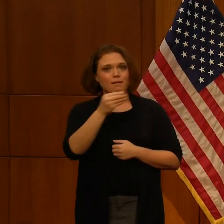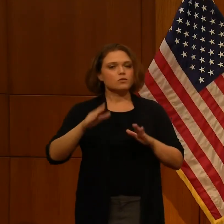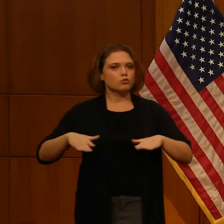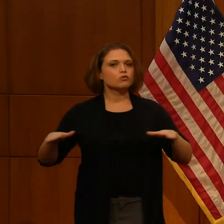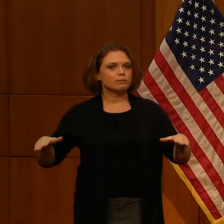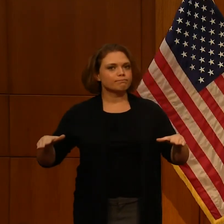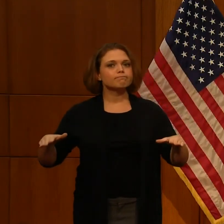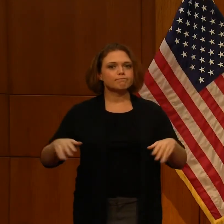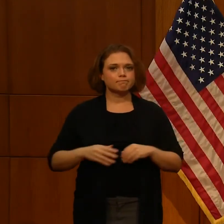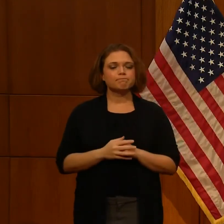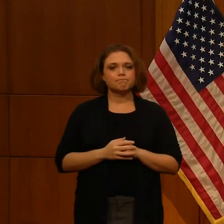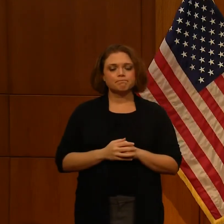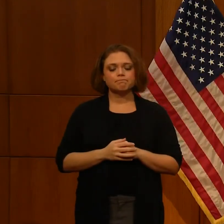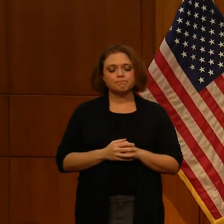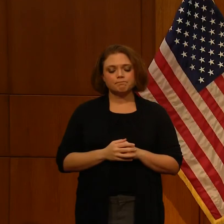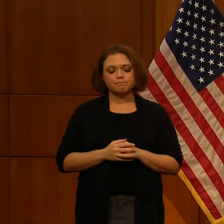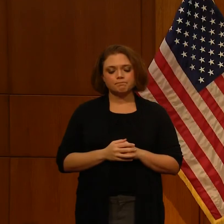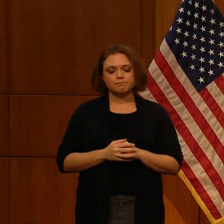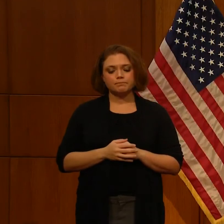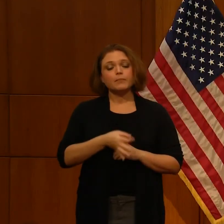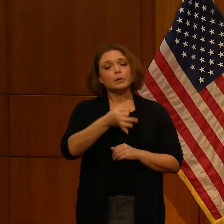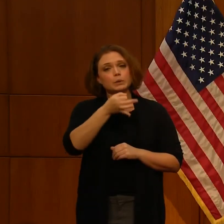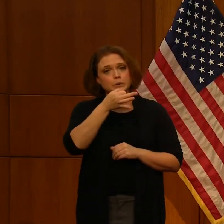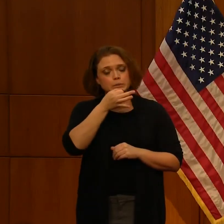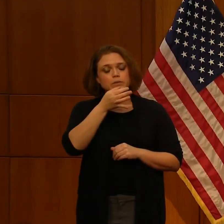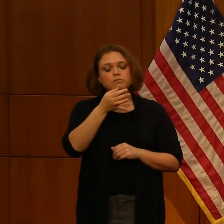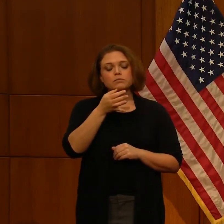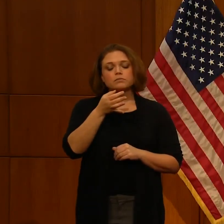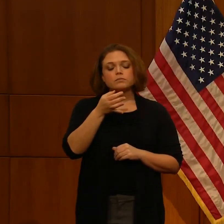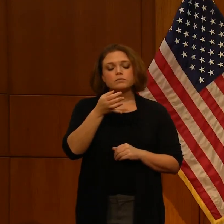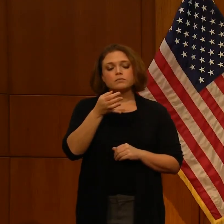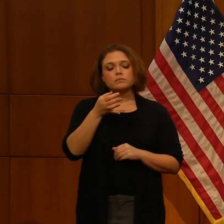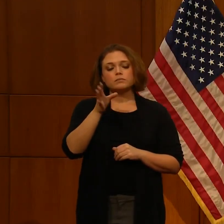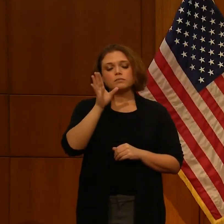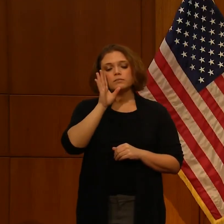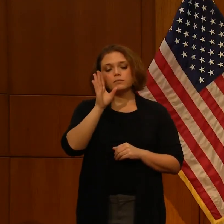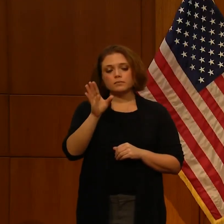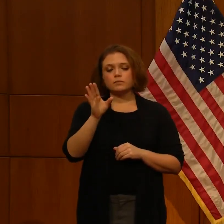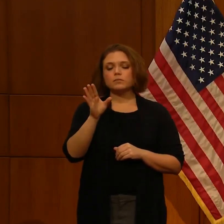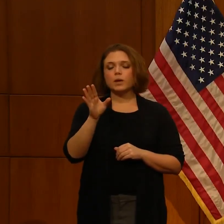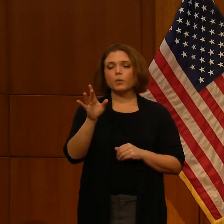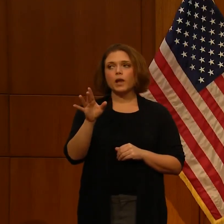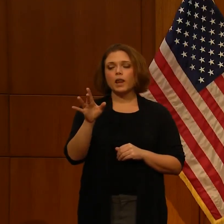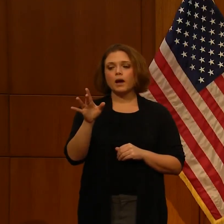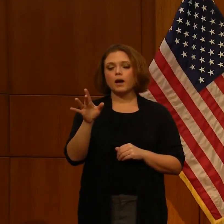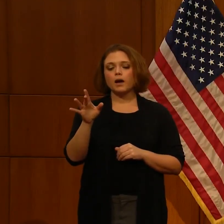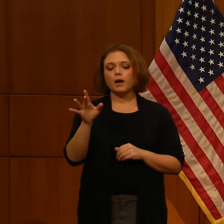TO MAKE SURE THAT THIS IS AS EASY ON PARENTS AND CHILDREN AS